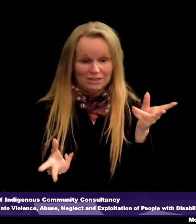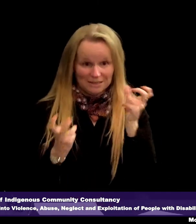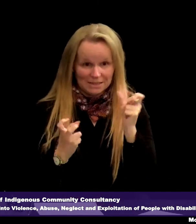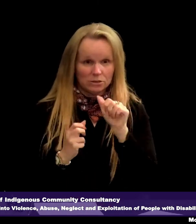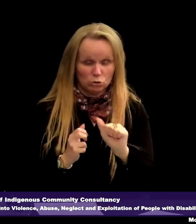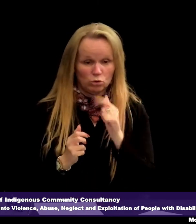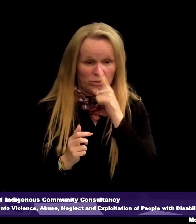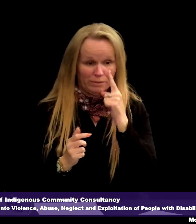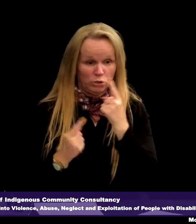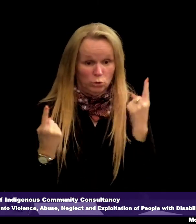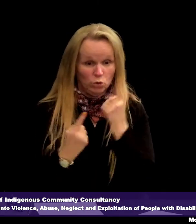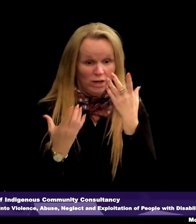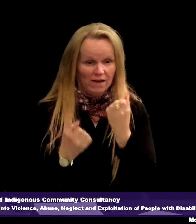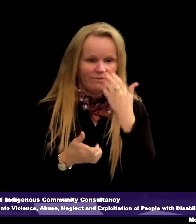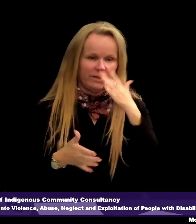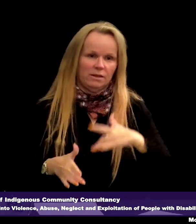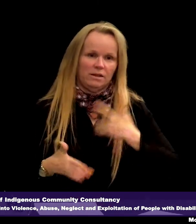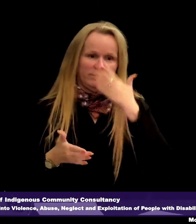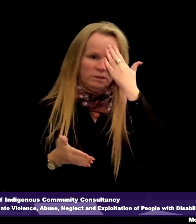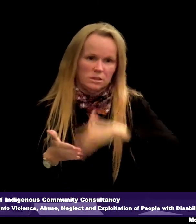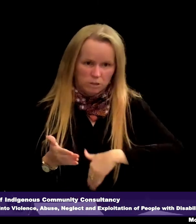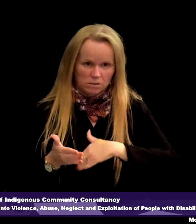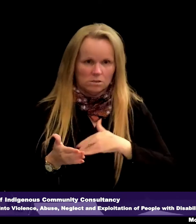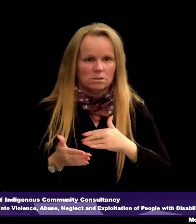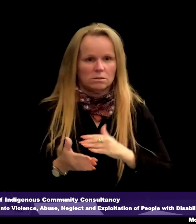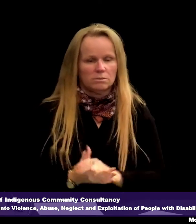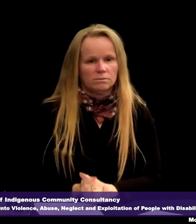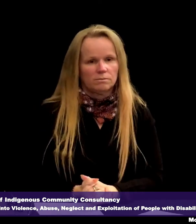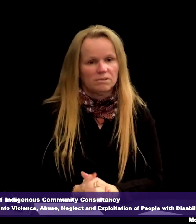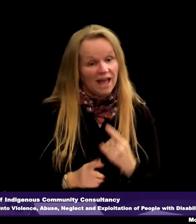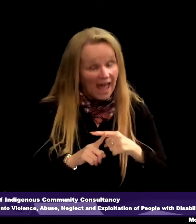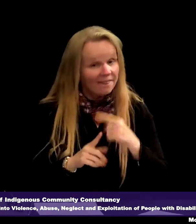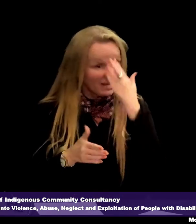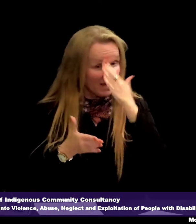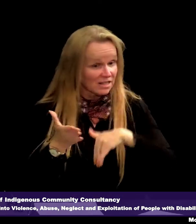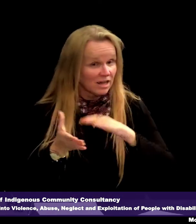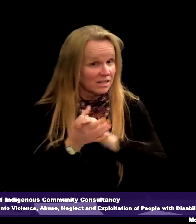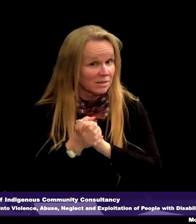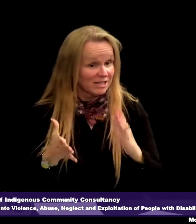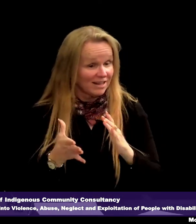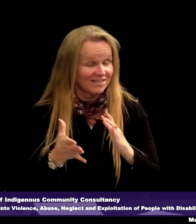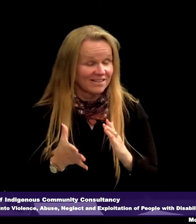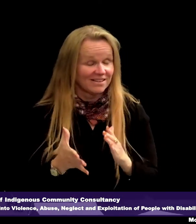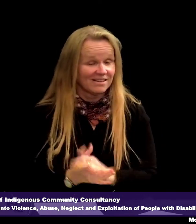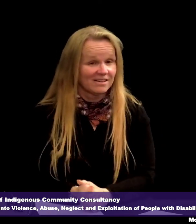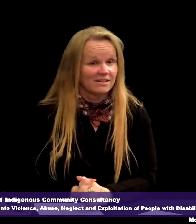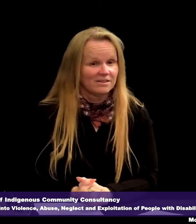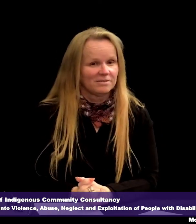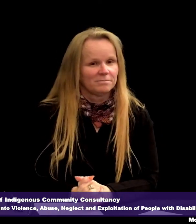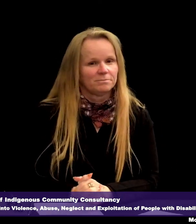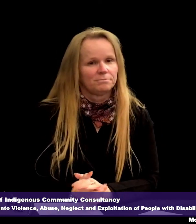People need to listen to individuals who have lived experience, and they need to have